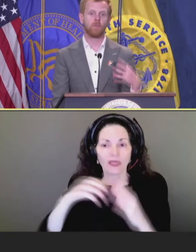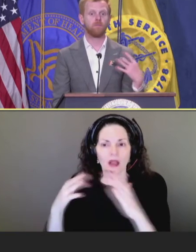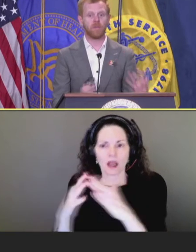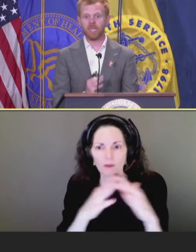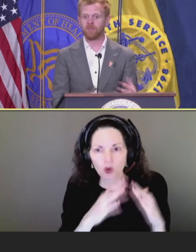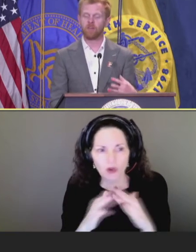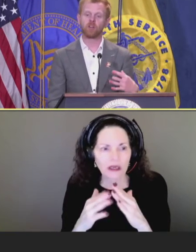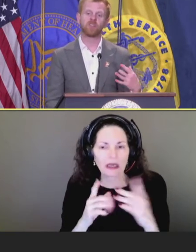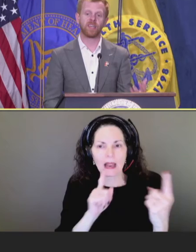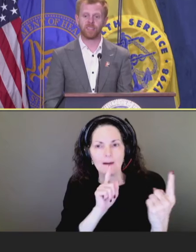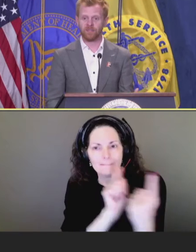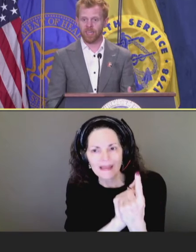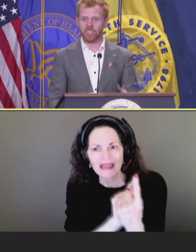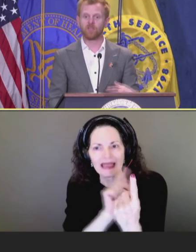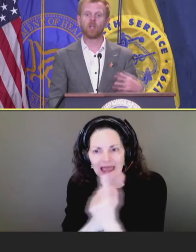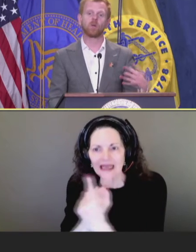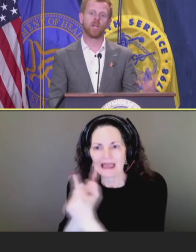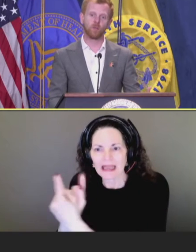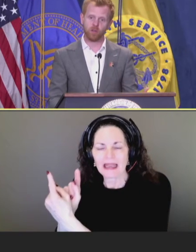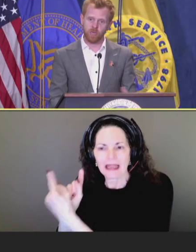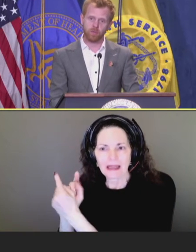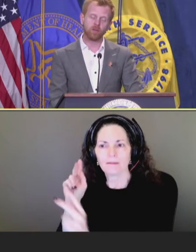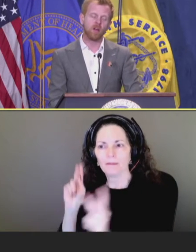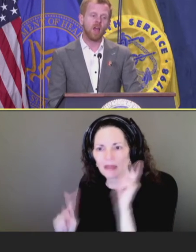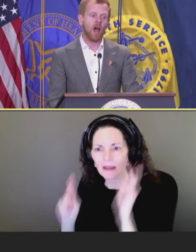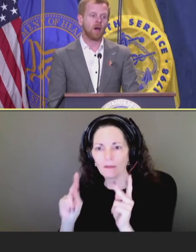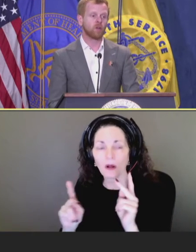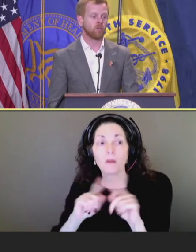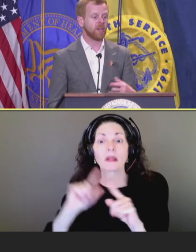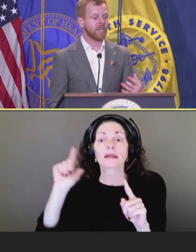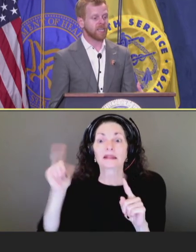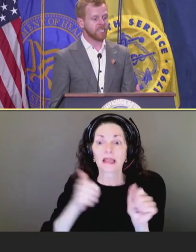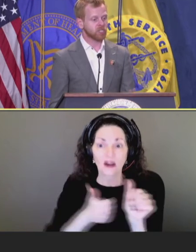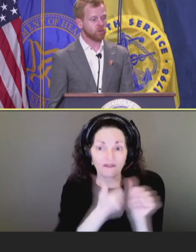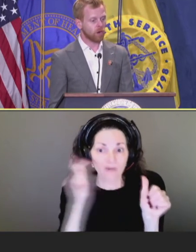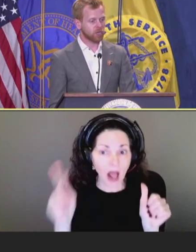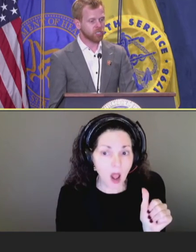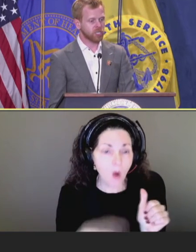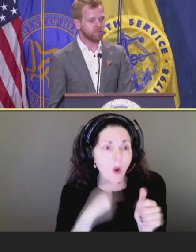meeting folks face to face, following up with people, creating additional partnerships.